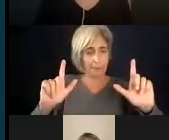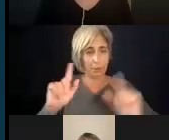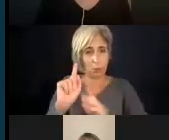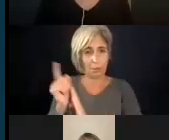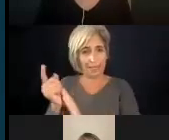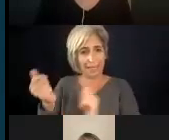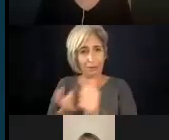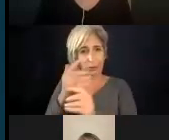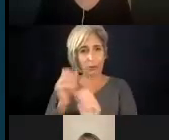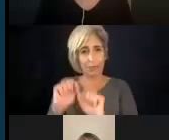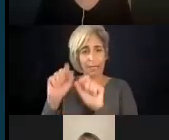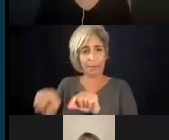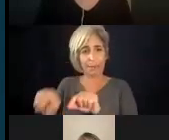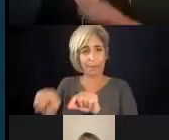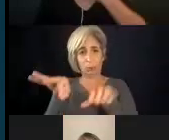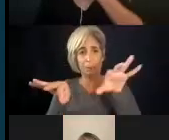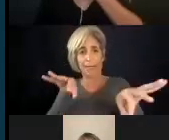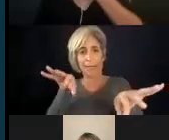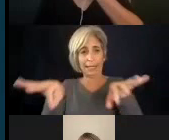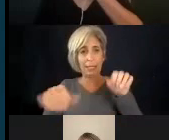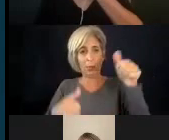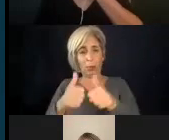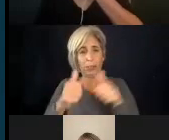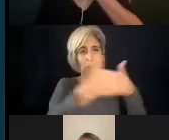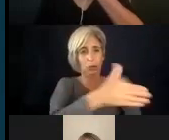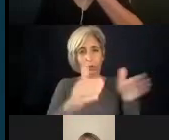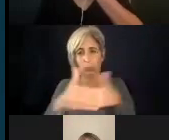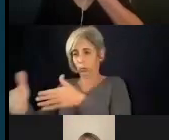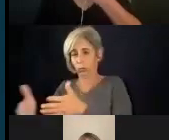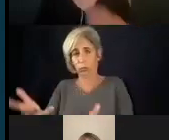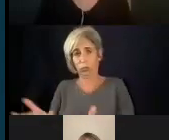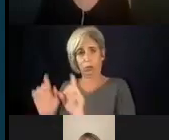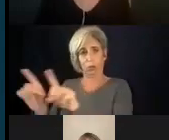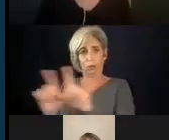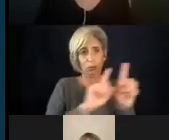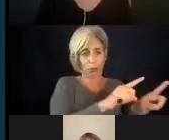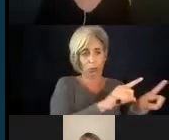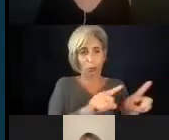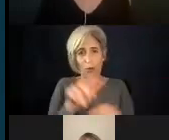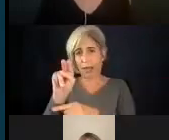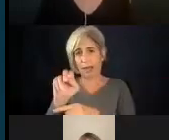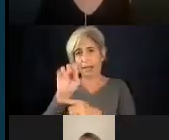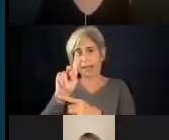Everyone will be able to select which breakout room they're in. Nikki, I realize that since I created the